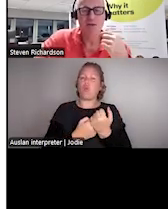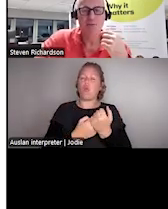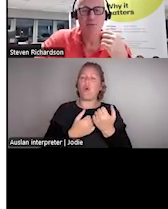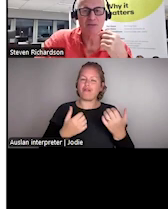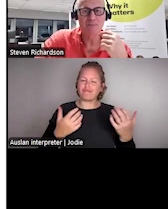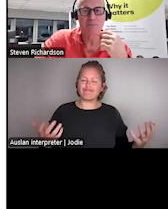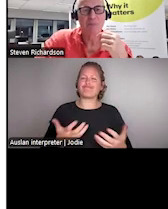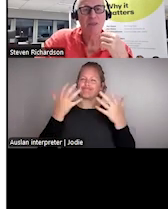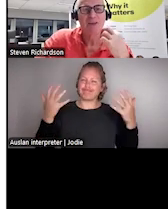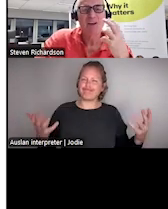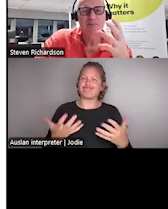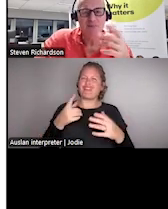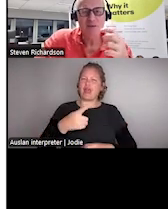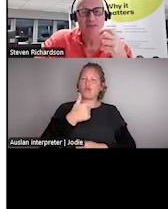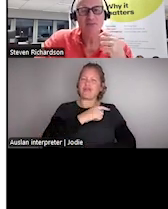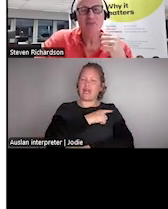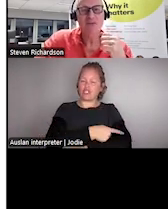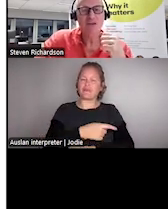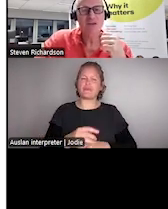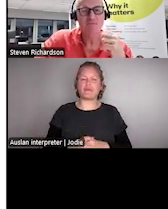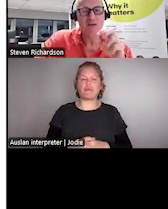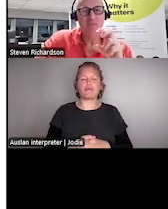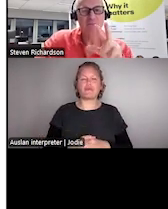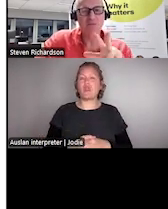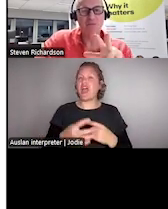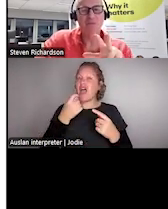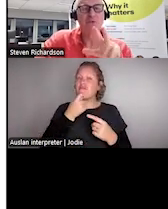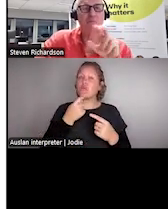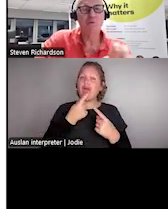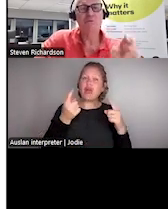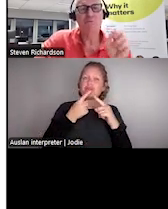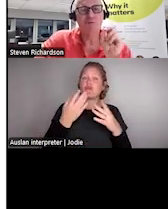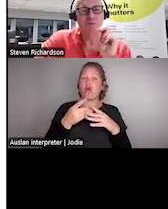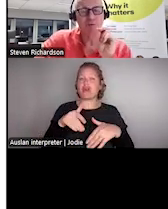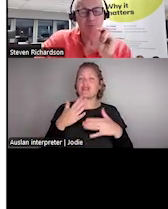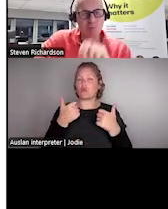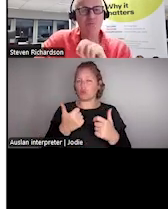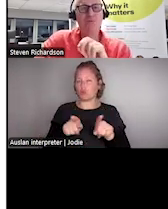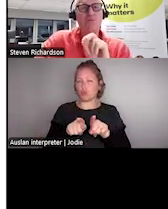that momentum. A few announcements on the day of important as well. What is the importance of the